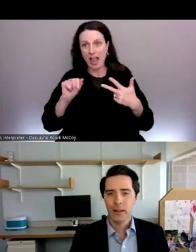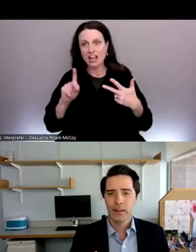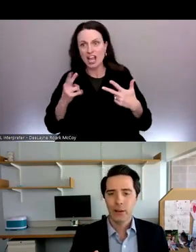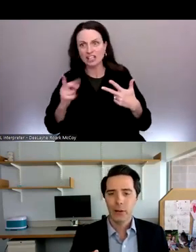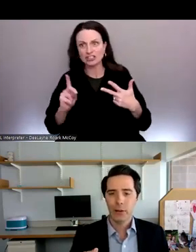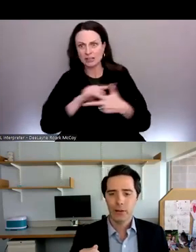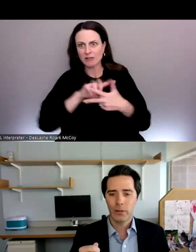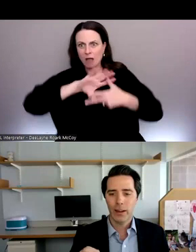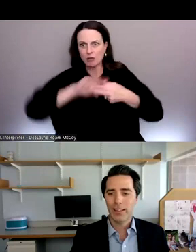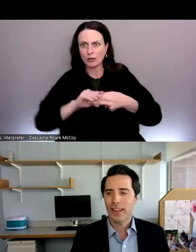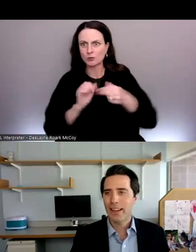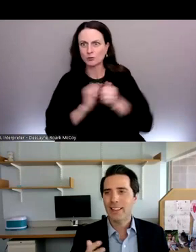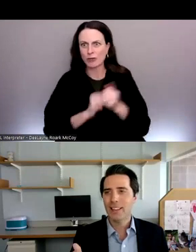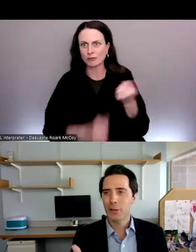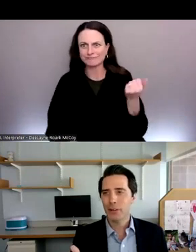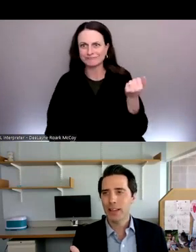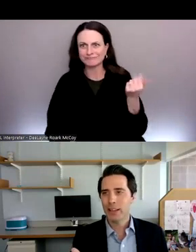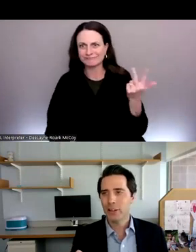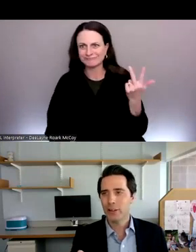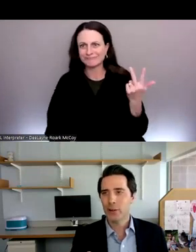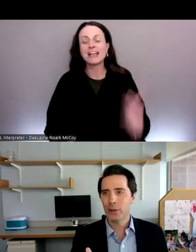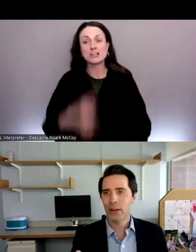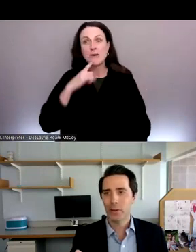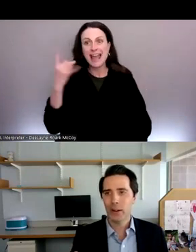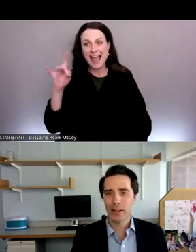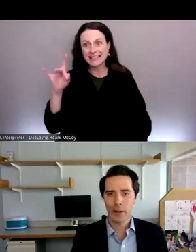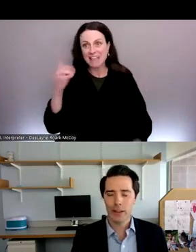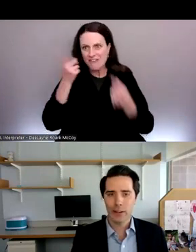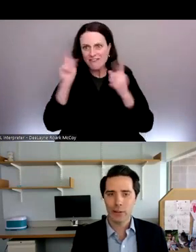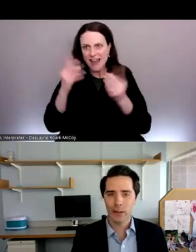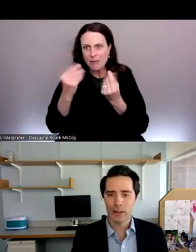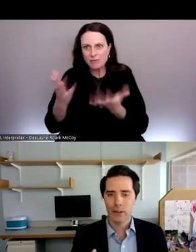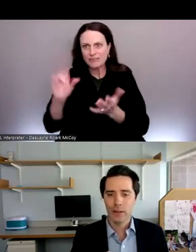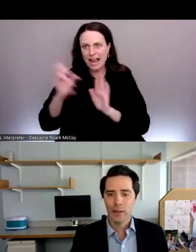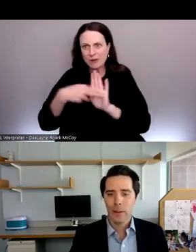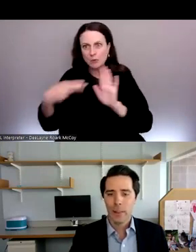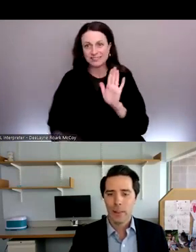and so finally at 18 years of age she